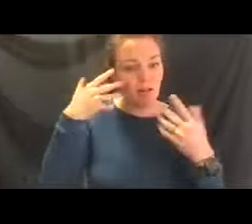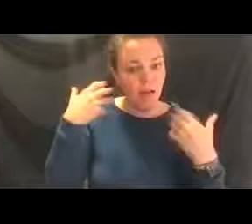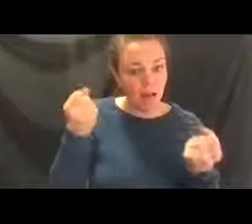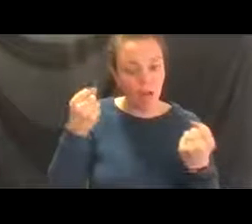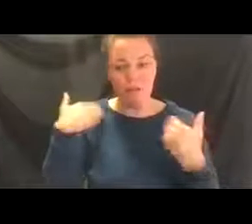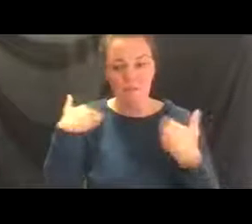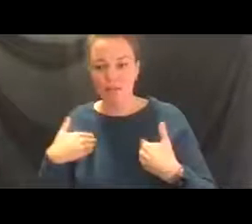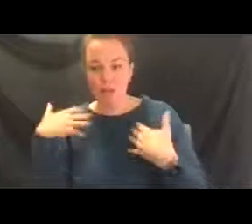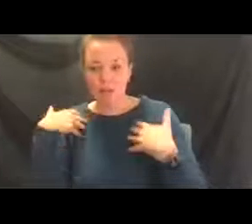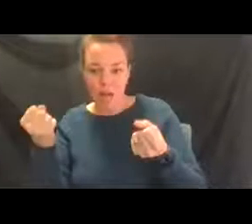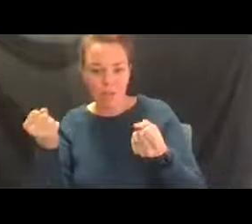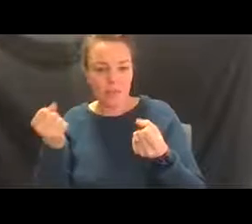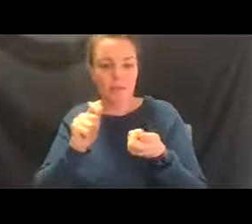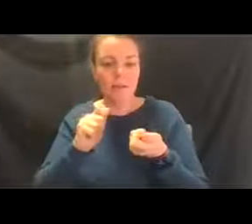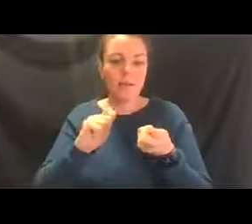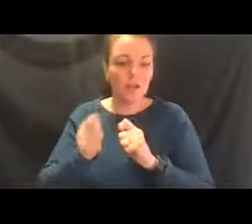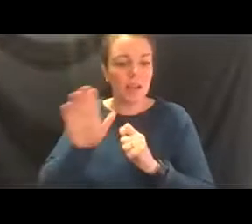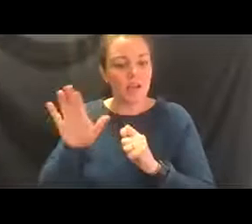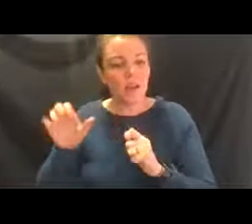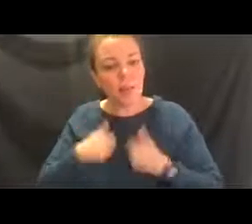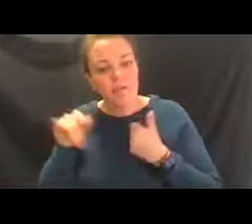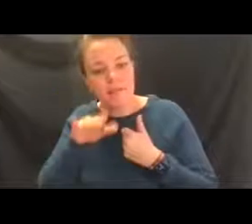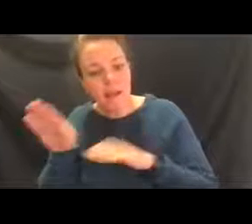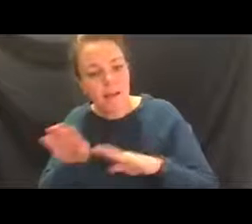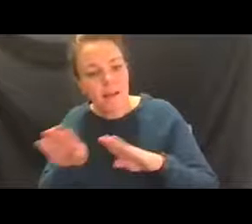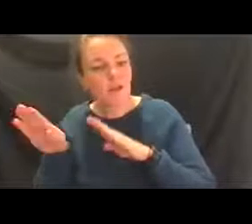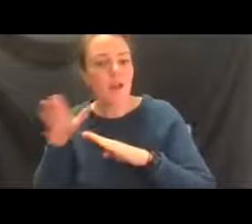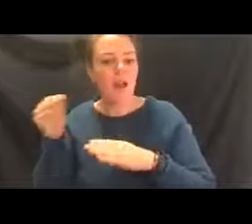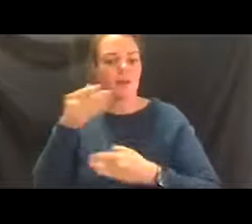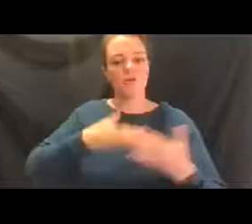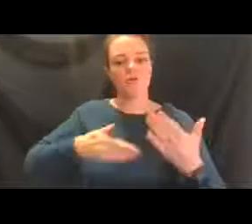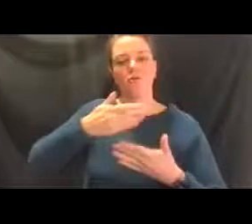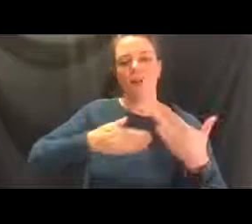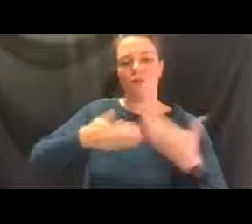in healthy lifestyles and behaviors and then social interaction and social supports